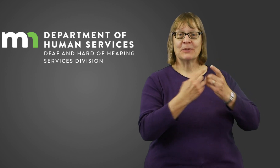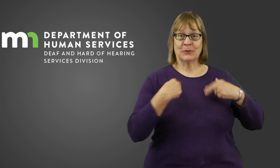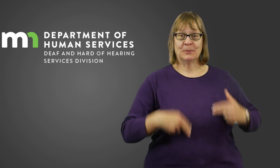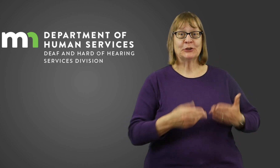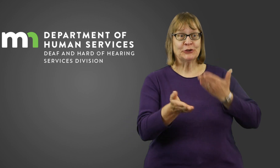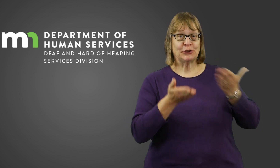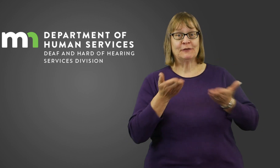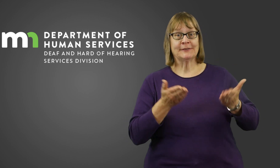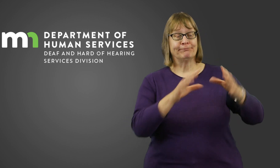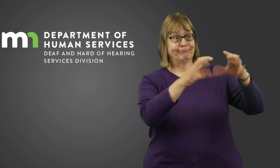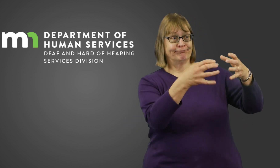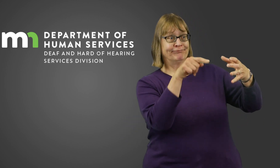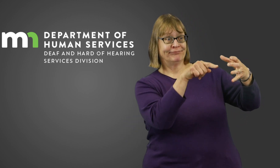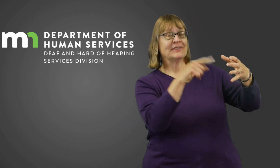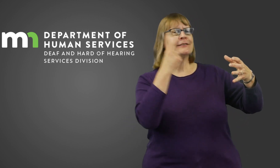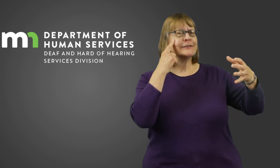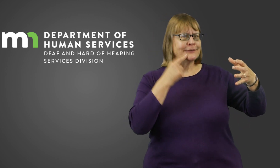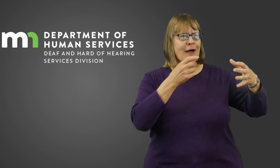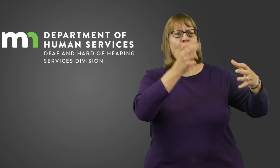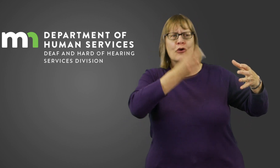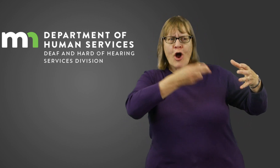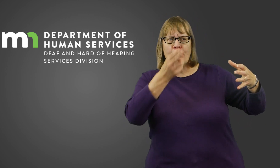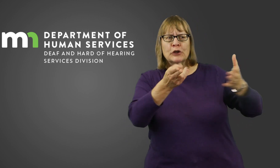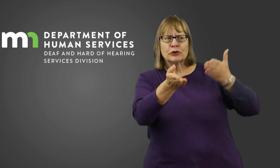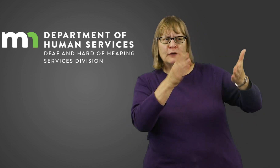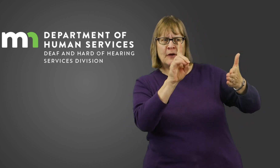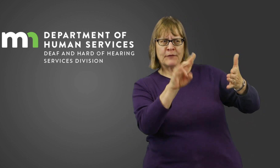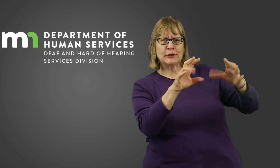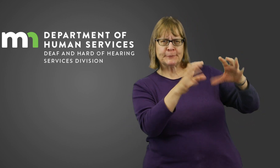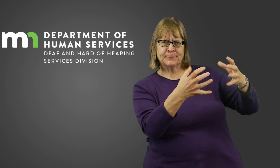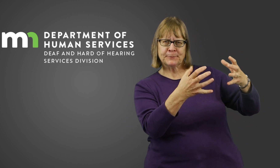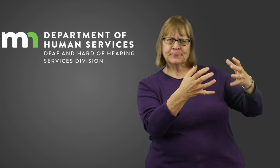The Minnesota Department of Human Services, Deaf and Hard of Hearing Services Division,